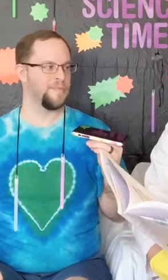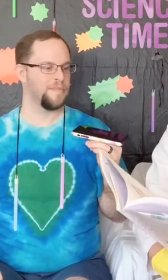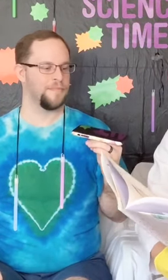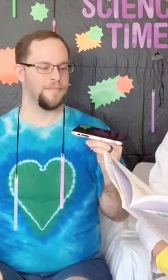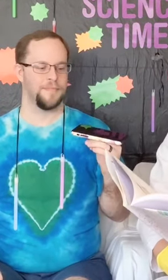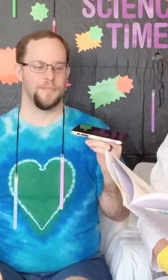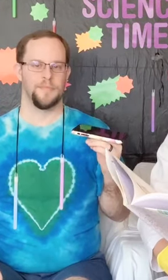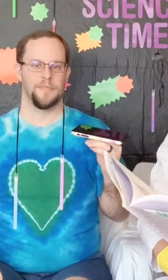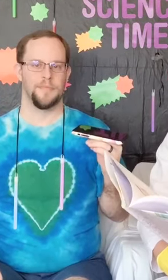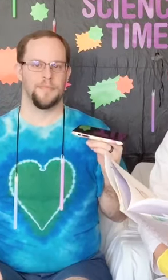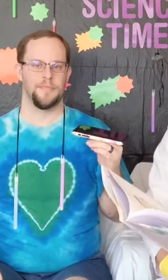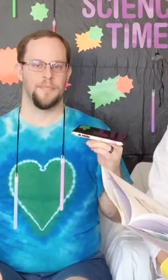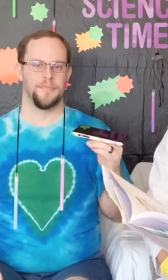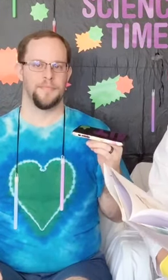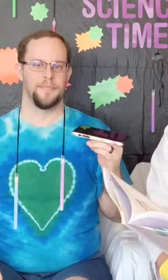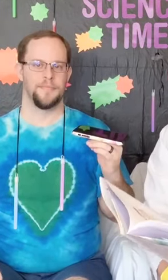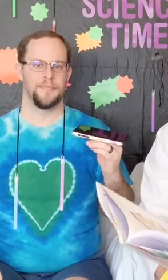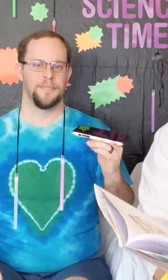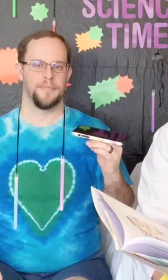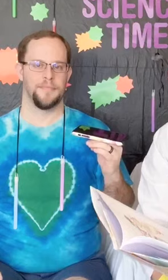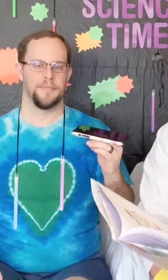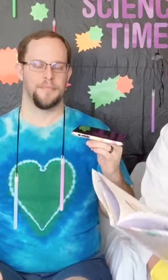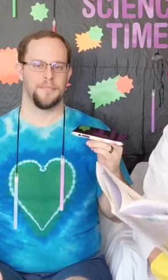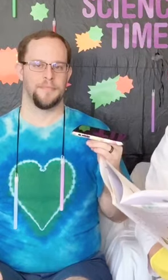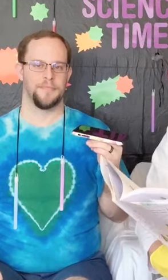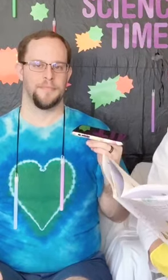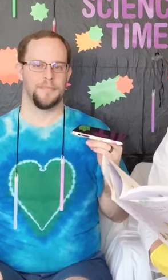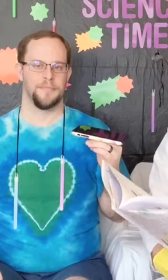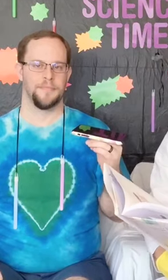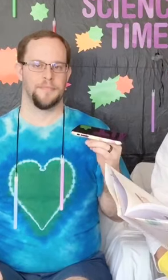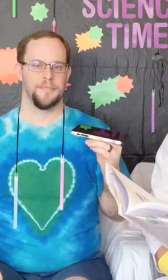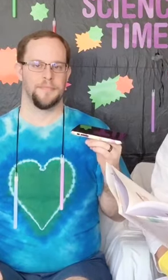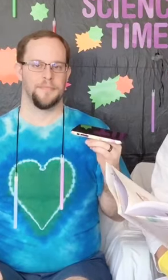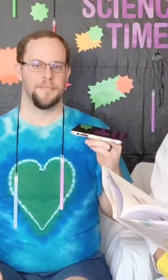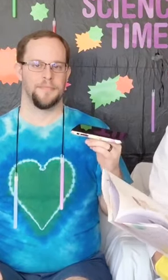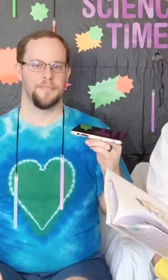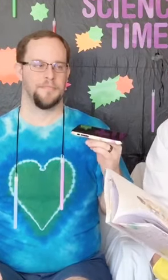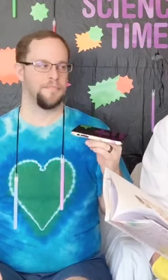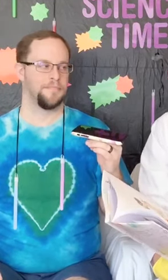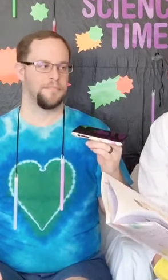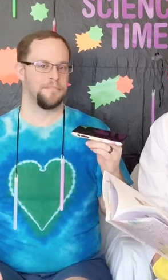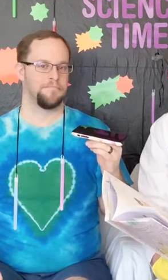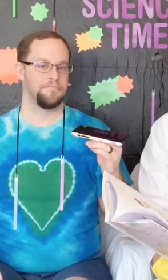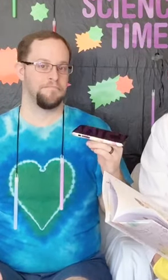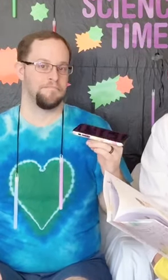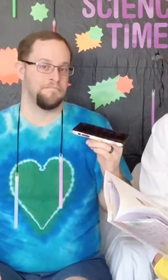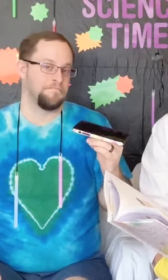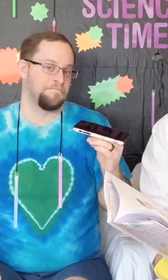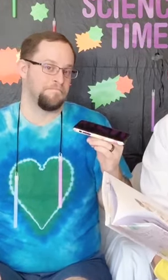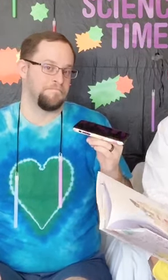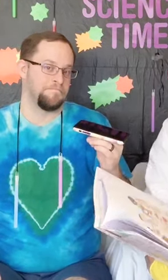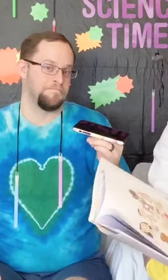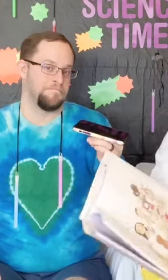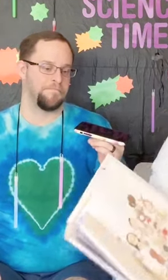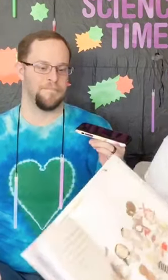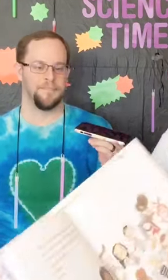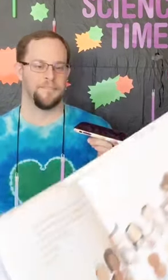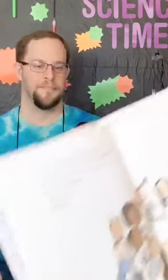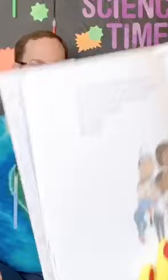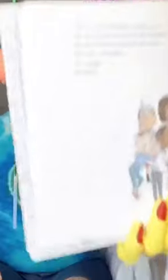toes? Well that is the question. And someday, who knows?